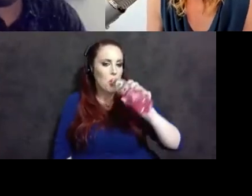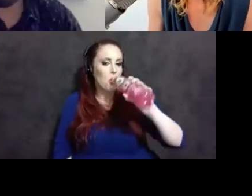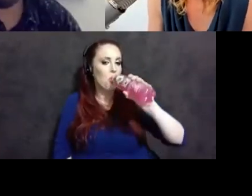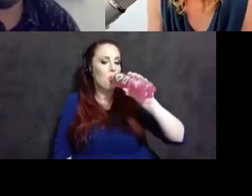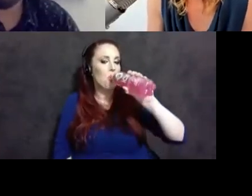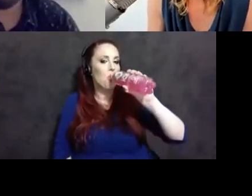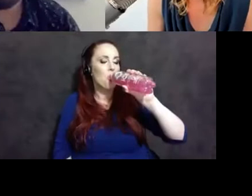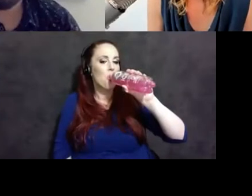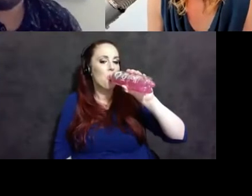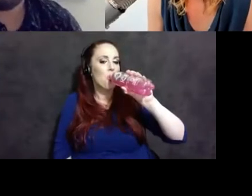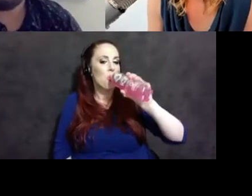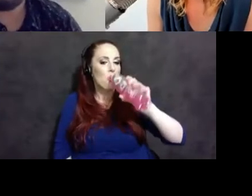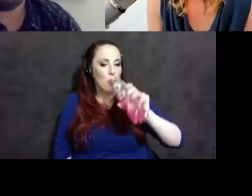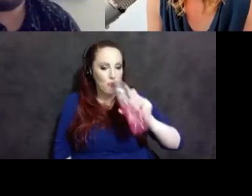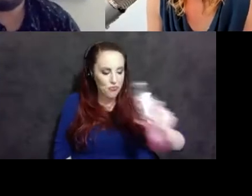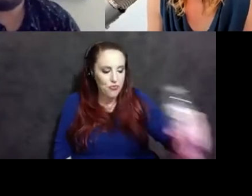Thank you.